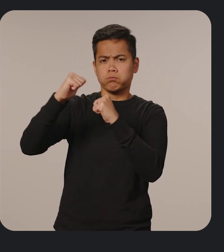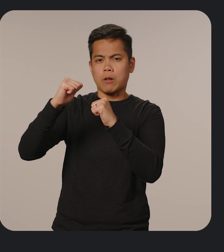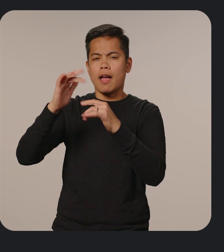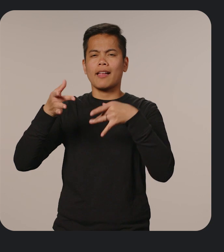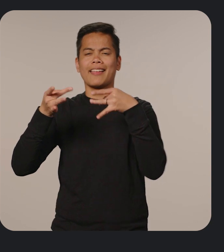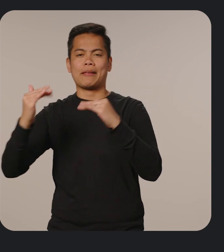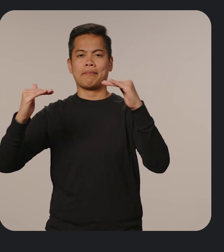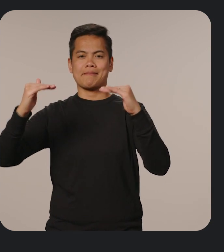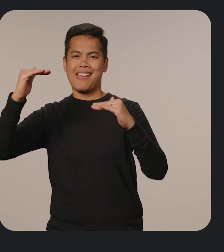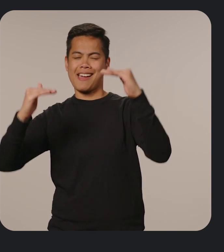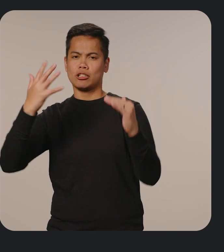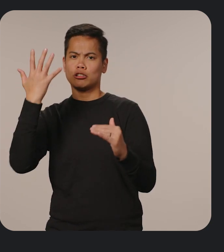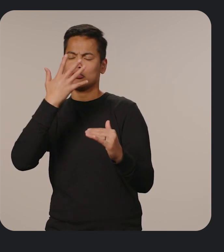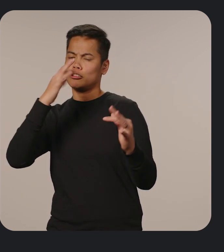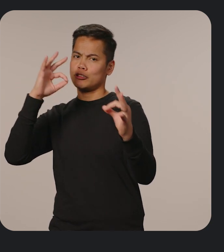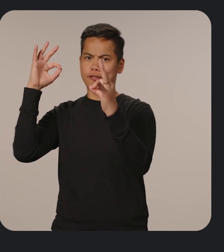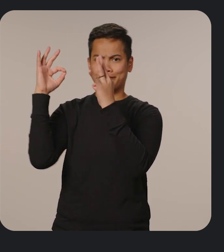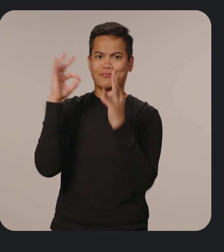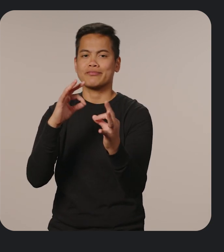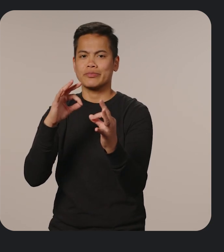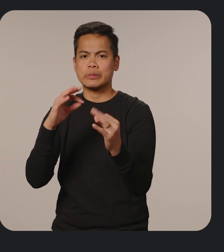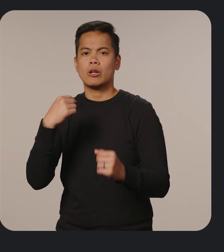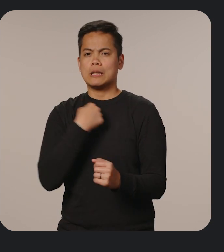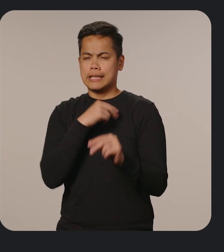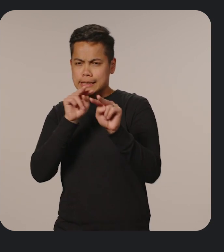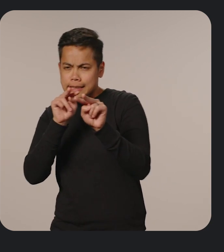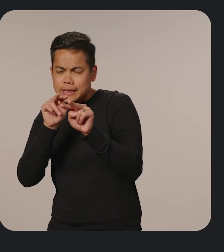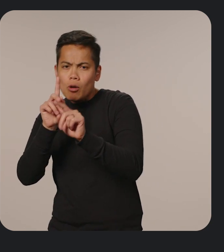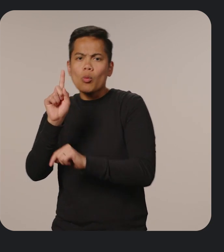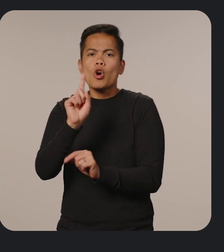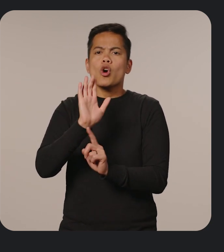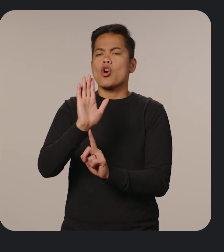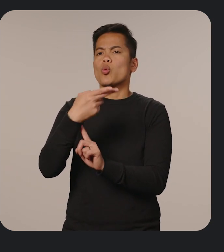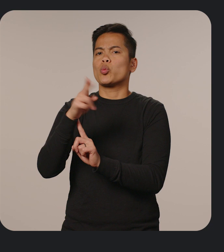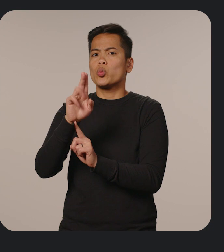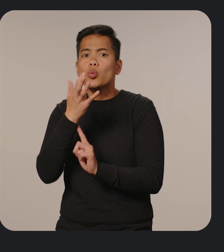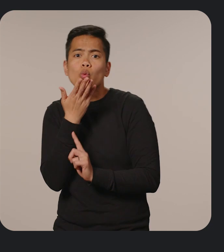so monochrome works just as well as full color. With these advancements in Material's Color story,